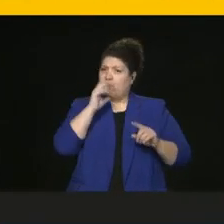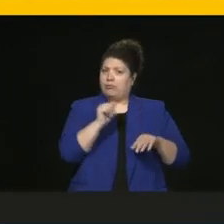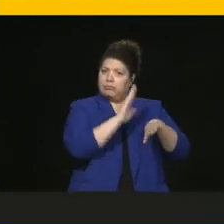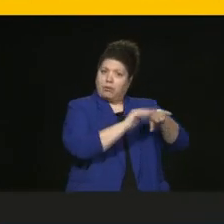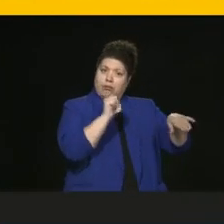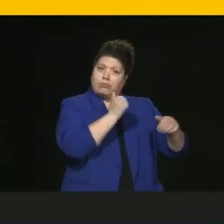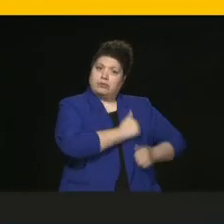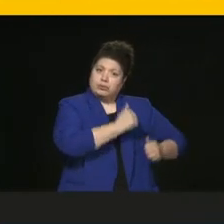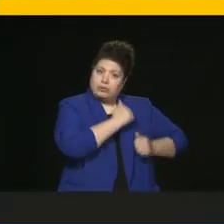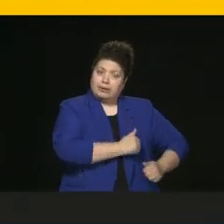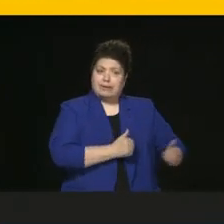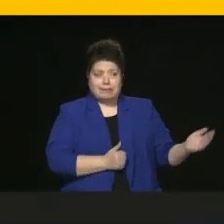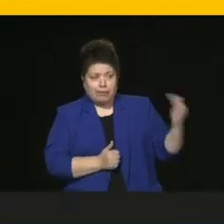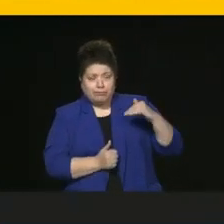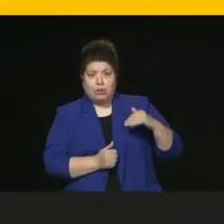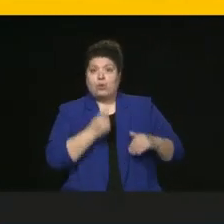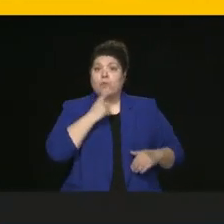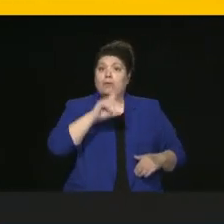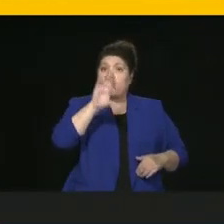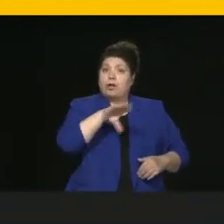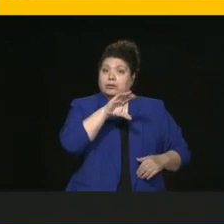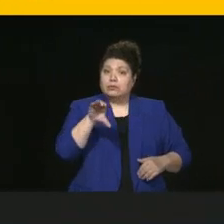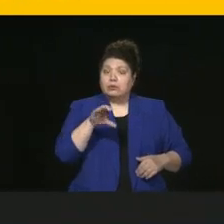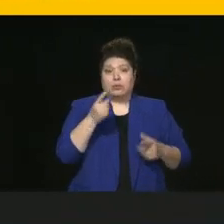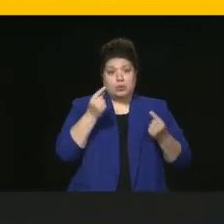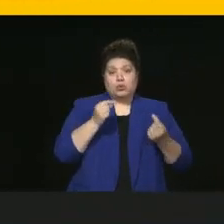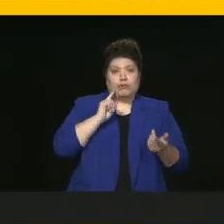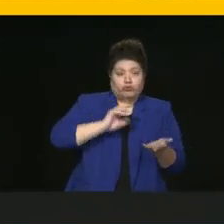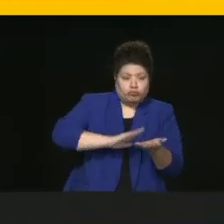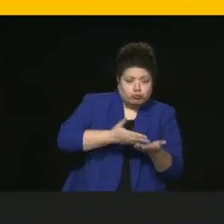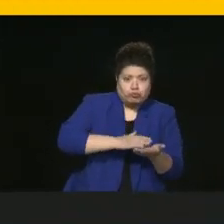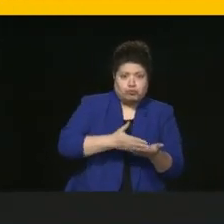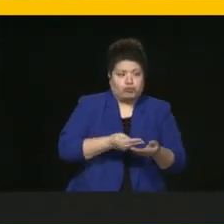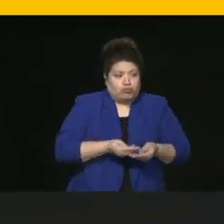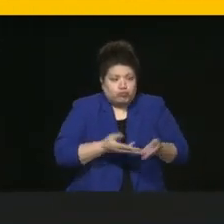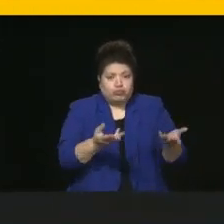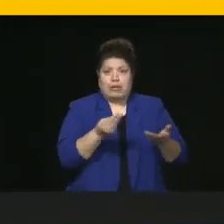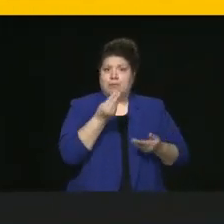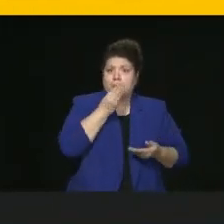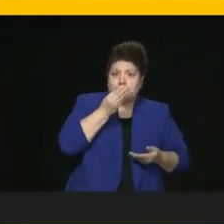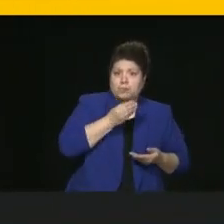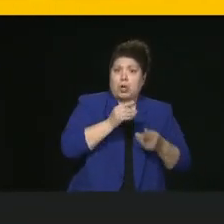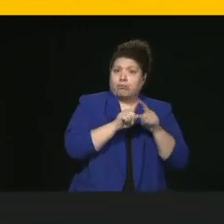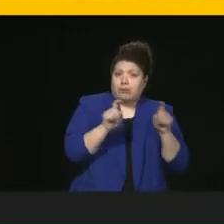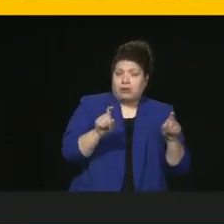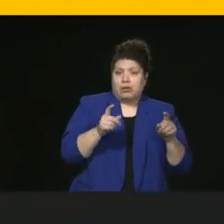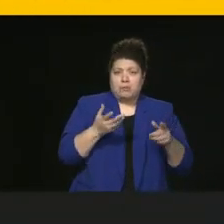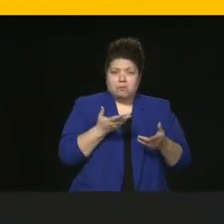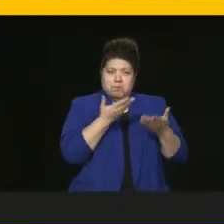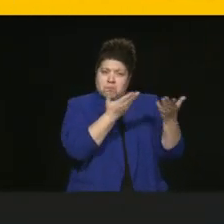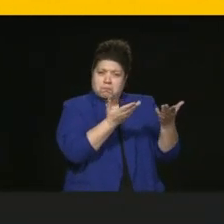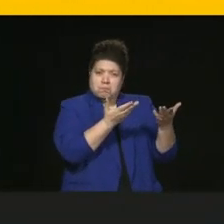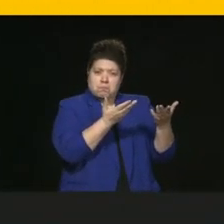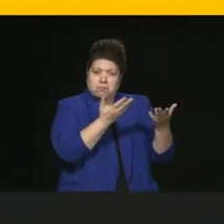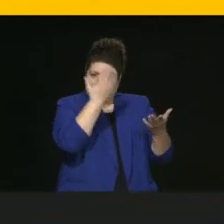SEND THEM IN? PERHAPS THE RED CROSS ON A